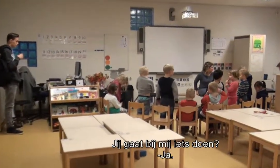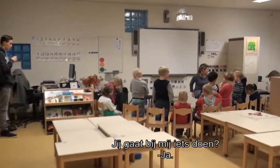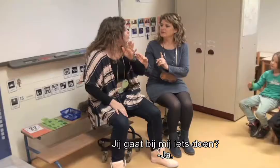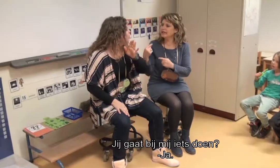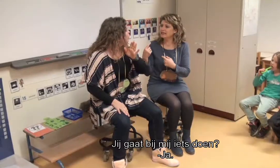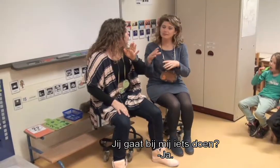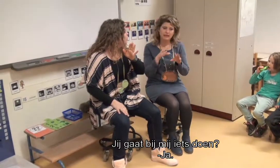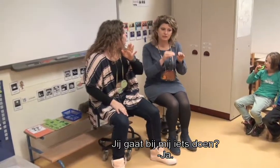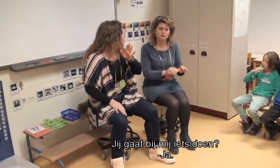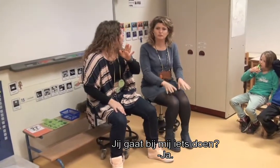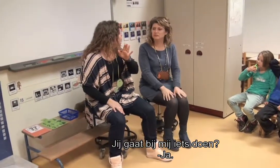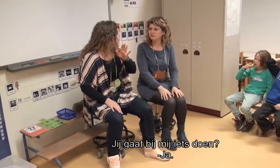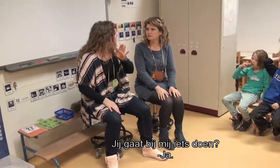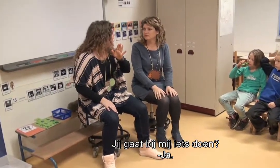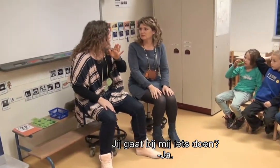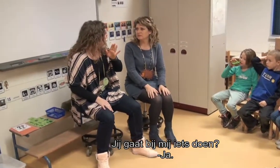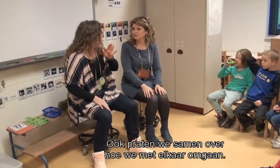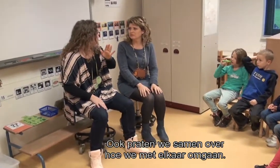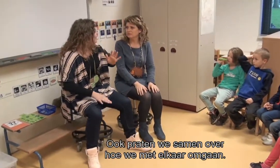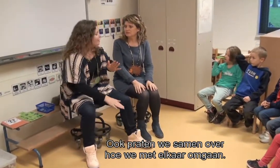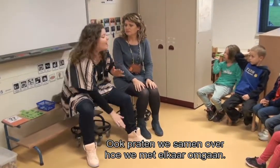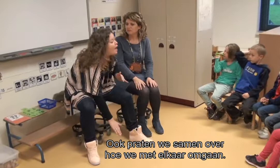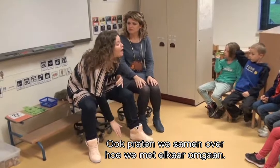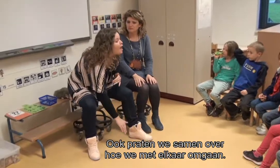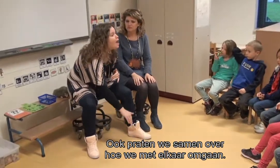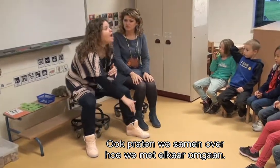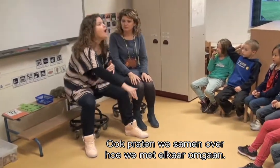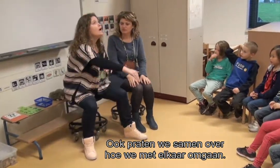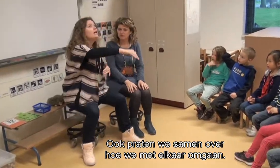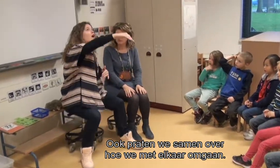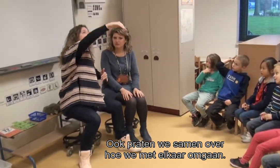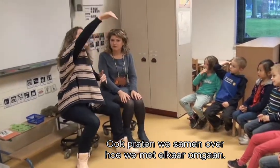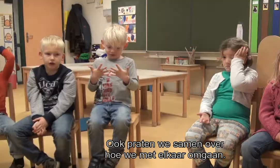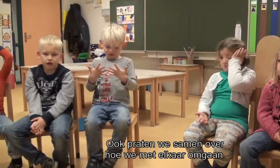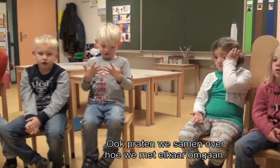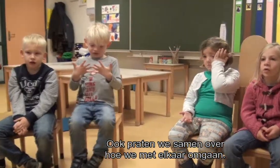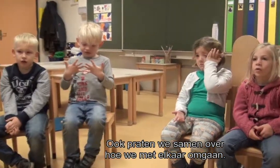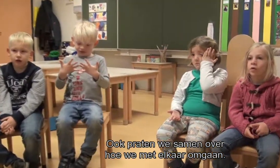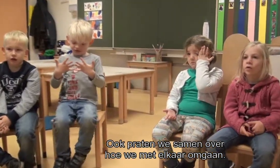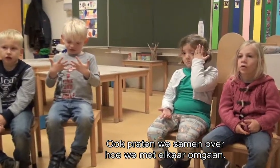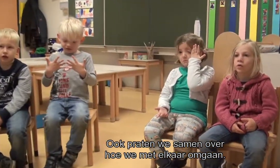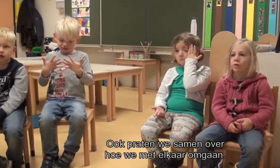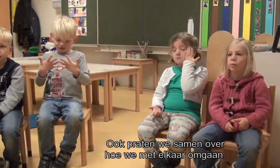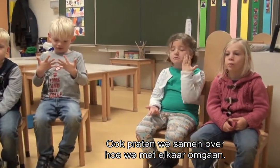> You are going to do something with me? < Yes. We also discuss here how we should interact with each other.